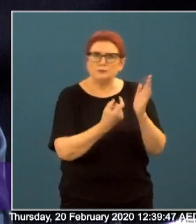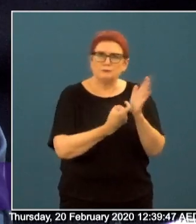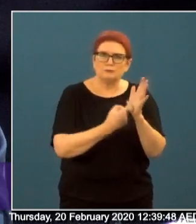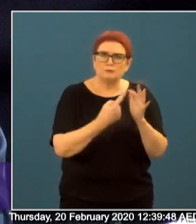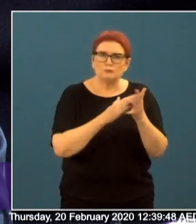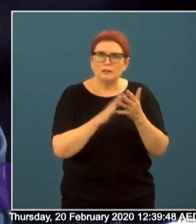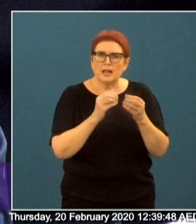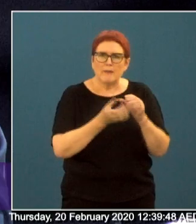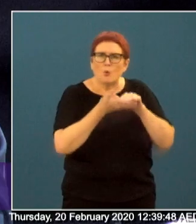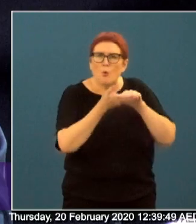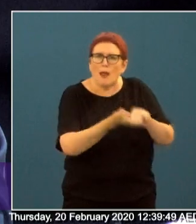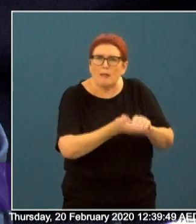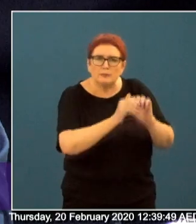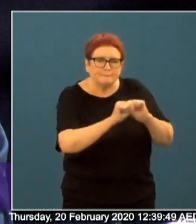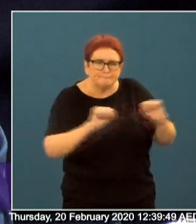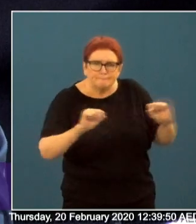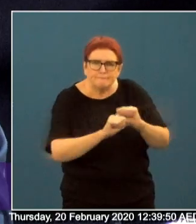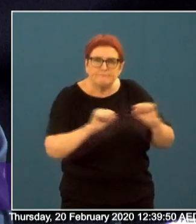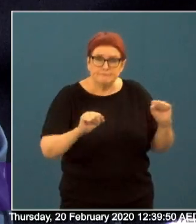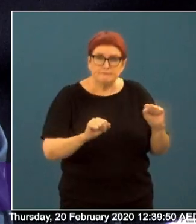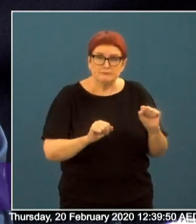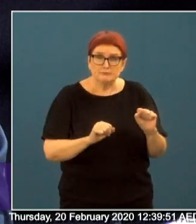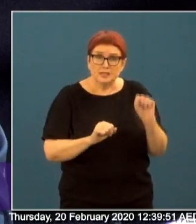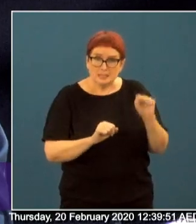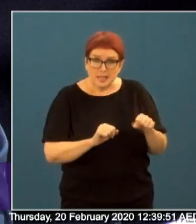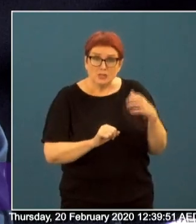even when there's a very clear clinical pathway that involves